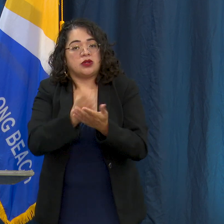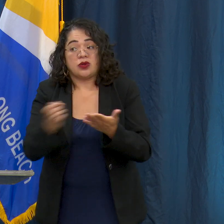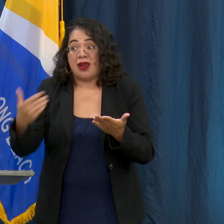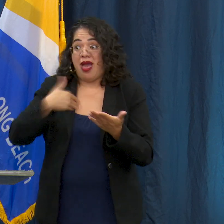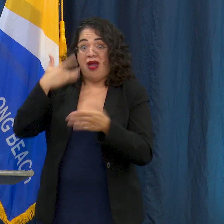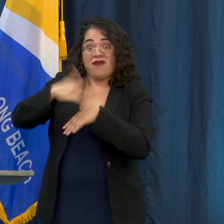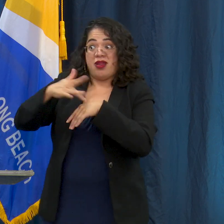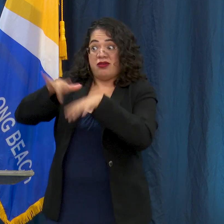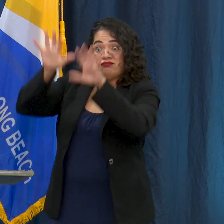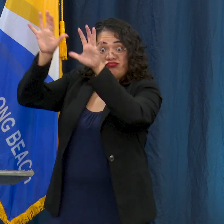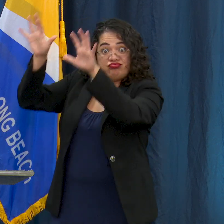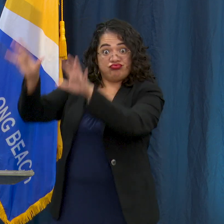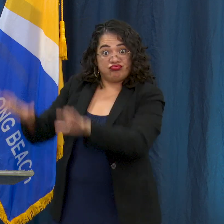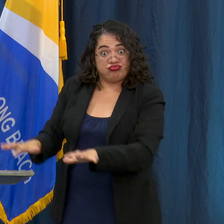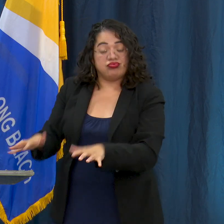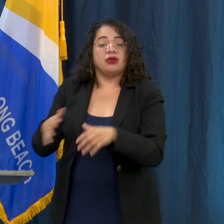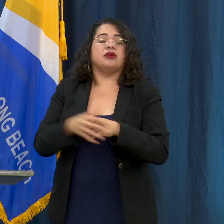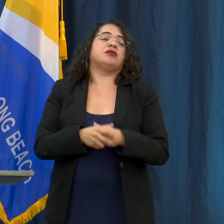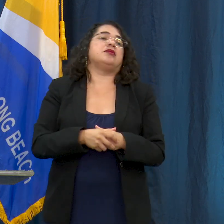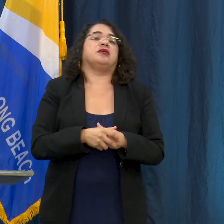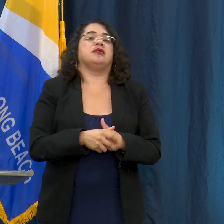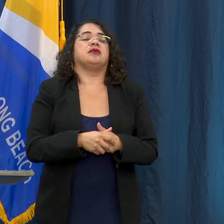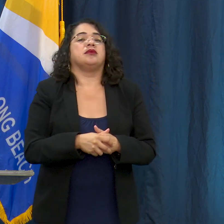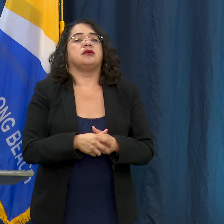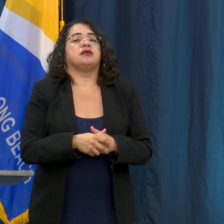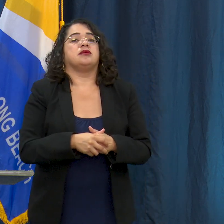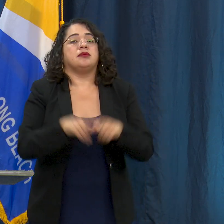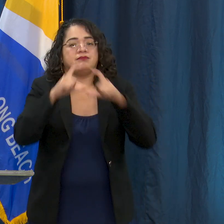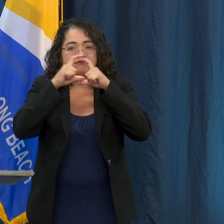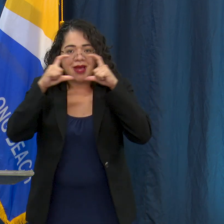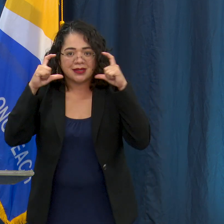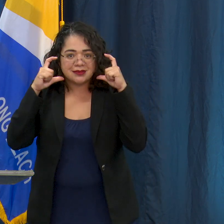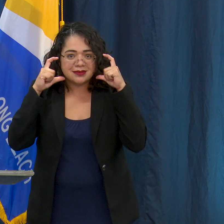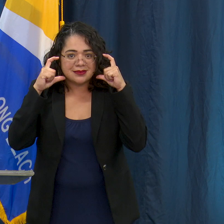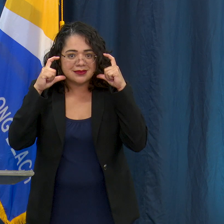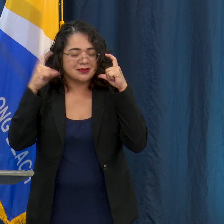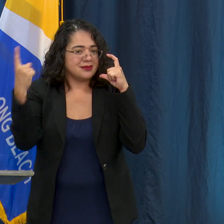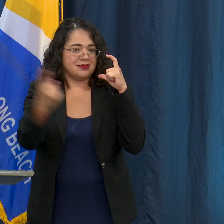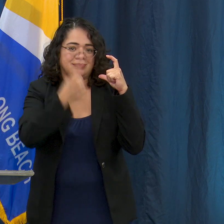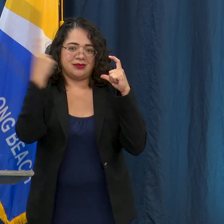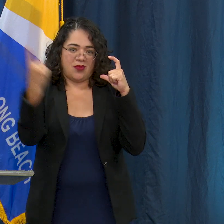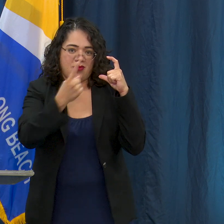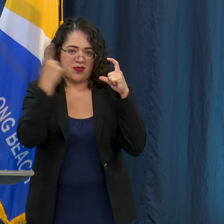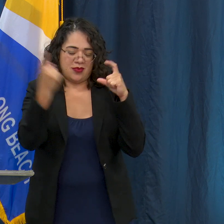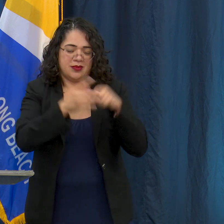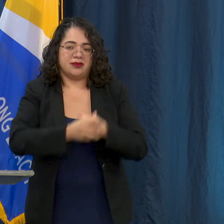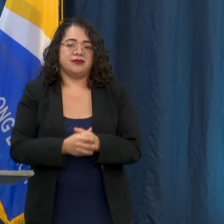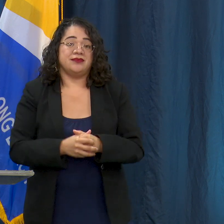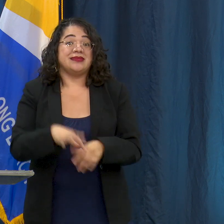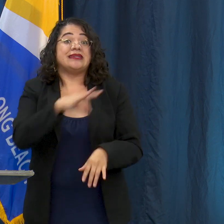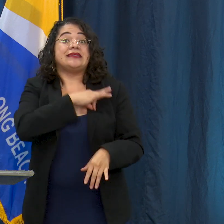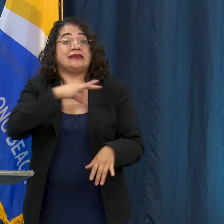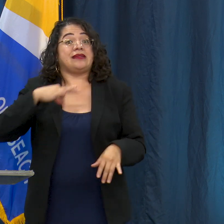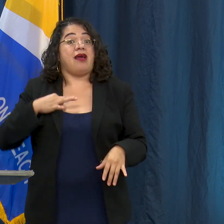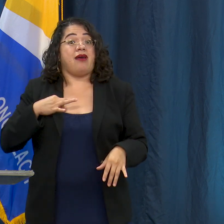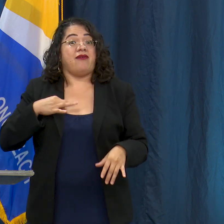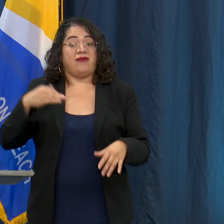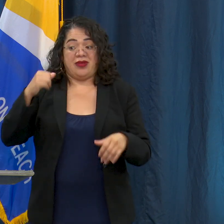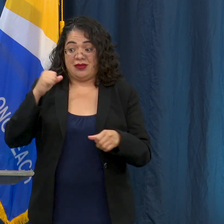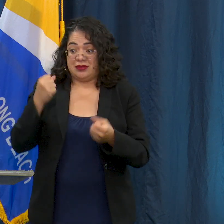equipment, and just making sure that they have enough staff, we help with that. So